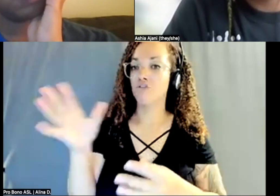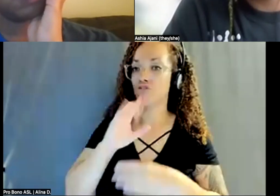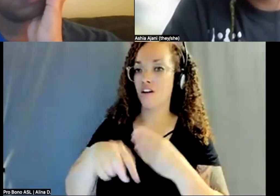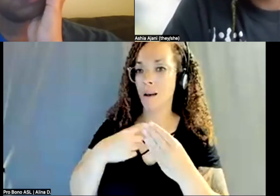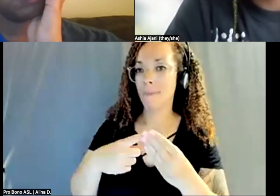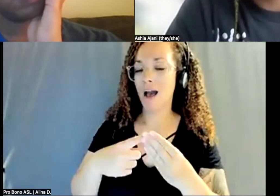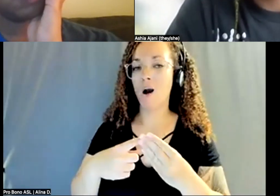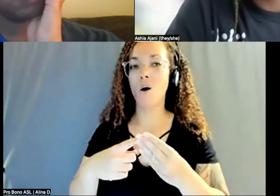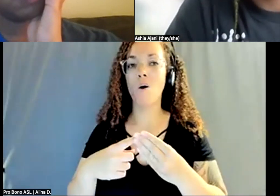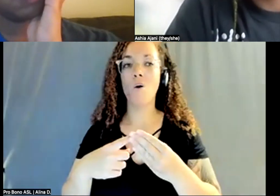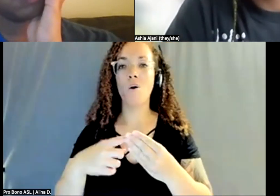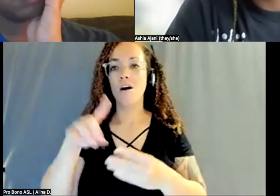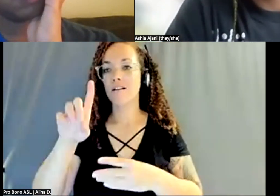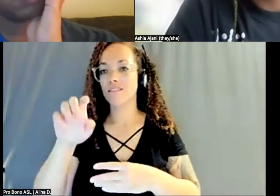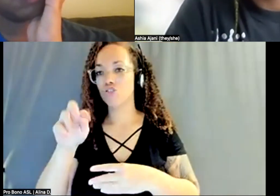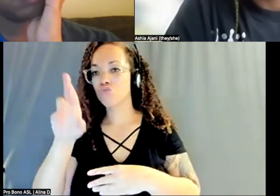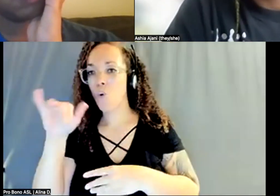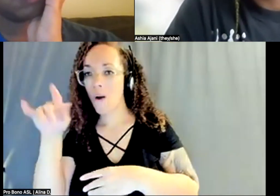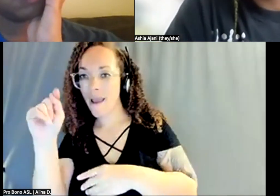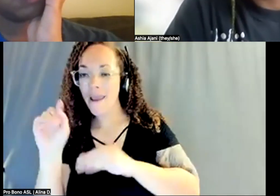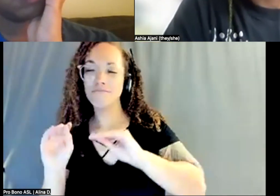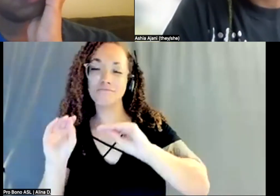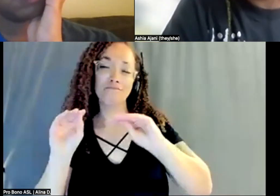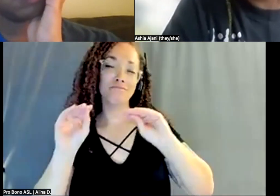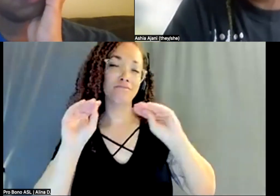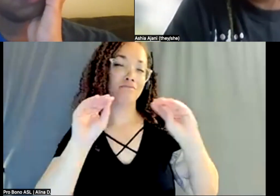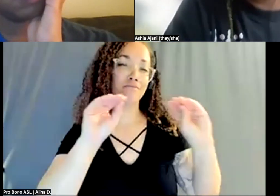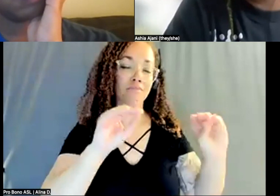And so these are like things that you know, kind of like, in theory when you're a kid,